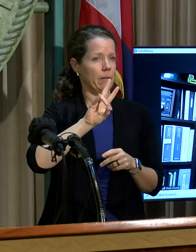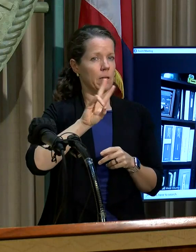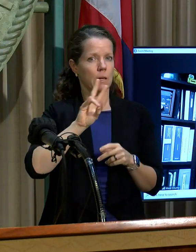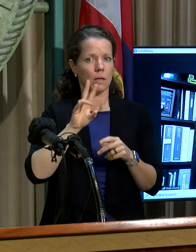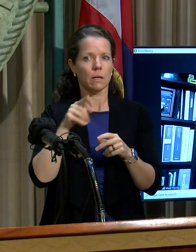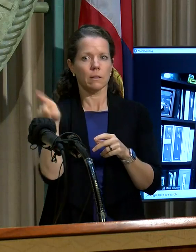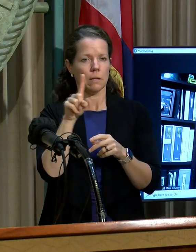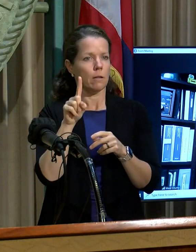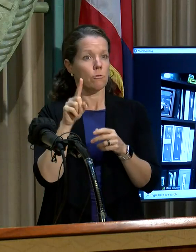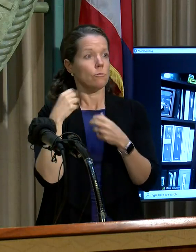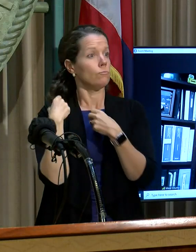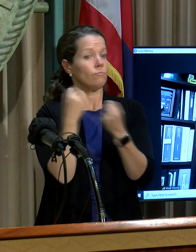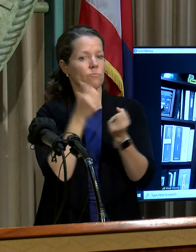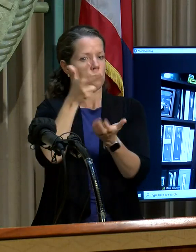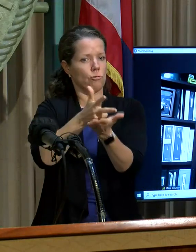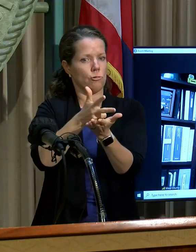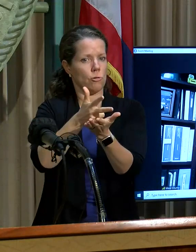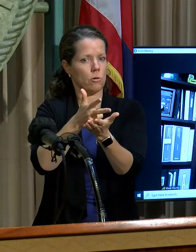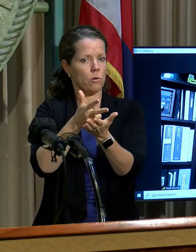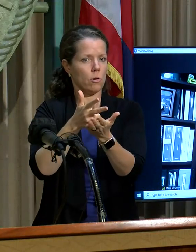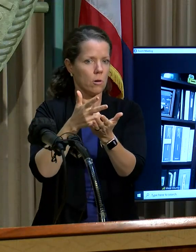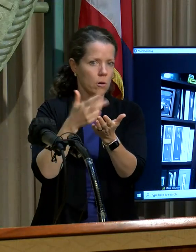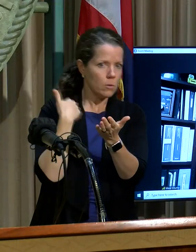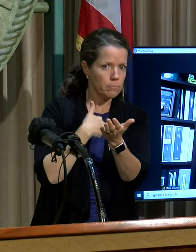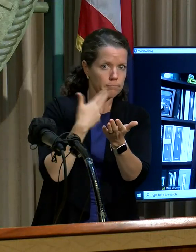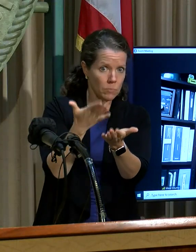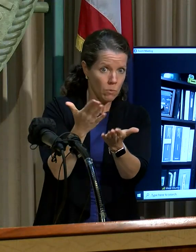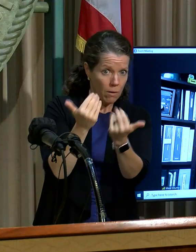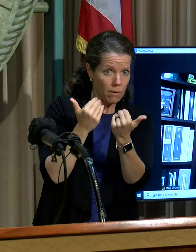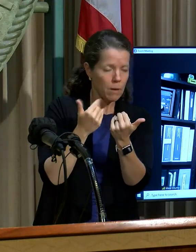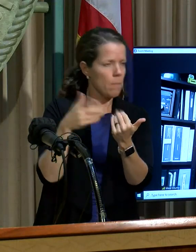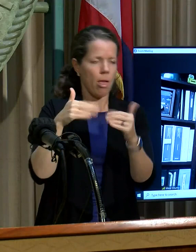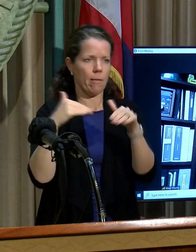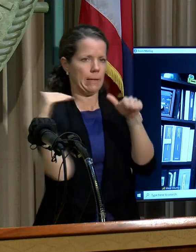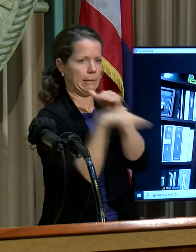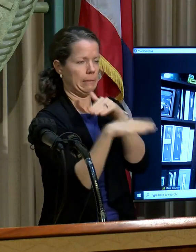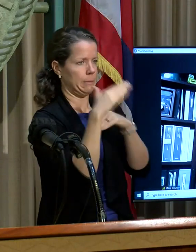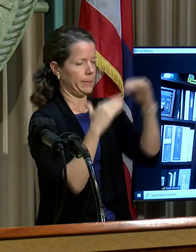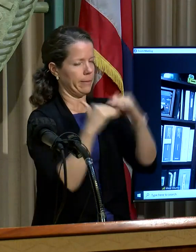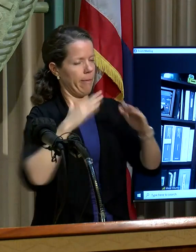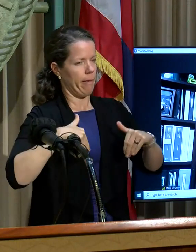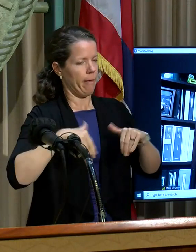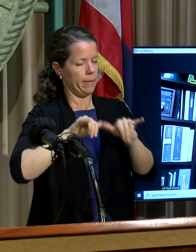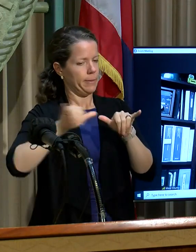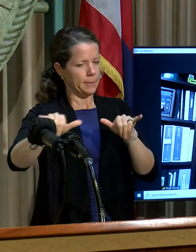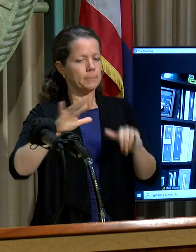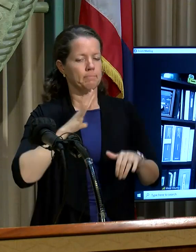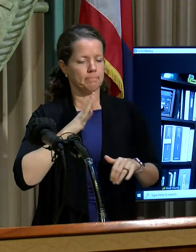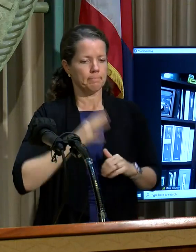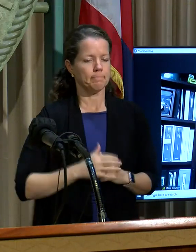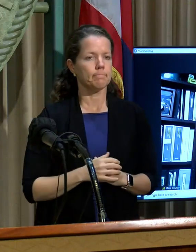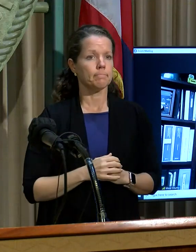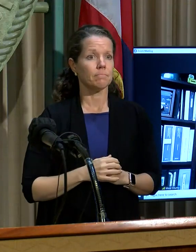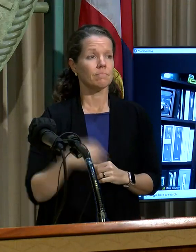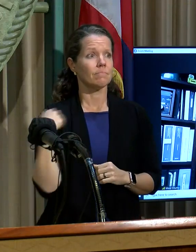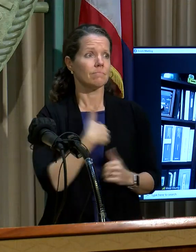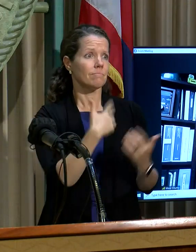ALLOWING US TO YOU FACILITIES TO HOUSE ALLOWING US TO YOU FACILITIES TO HOUSE FOLKS. HOUSE FOLKS. HOUSE FOLKS. OVER HOUSE FOLKS. OVER 2100 HOUSE FOLKS. OVER 2100 PEOPLE HOUSE FOLKS. OVER 2100 PEOPLE IN HOUSE FOLKS. OVER 2100 PEOPLE IN SHELTERS. OVER 2100 PEOPLE IN SHELTERS. OVER 2100 PEOPLE IN SHELTERS. WITHIN OVER 2100 PEOPLE IN SHELTERS. WITHIN THOSE OVER 2100 PEOPLE IN SHELTERS. WITHIN THOSE SHELTERS, OVER 2100 PEOPLE IN SHELTERS. WITHIN THOSE SHELTERS, AND WITHIN THOSE SHELTERS, AND WITHIN THOSE SHELTERS, AND SEVERAL WITHIN THOSE SHELTERS, AND SEVERAL THAT